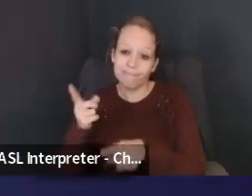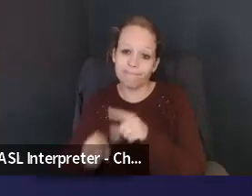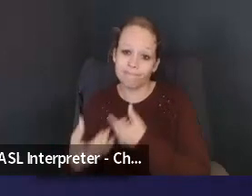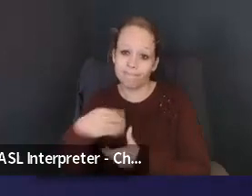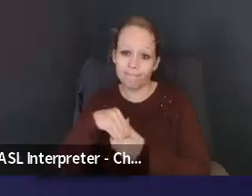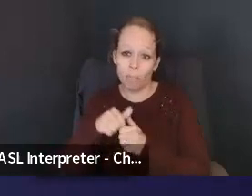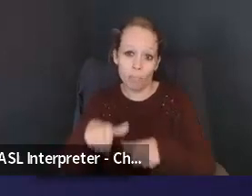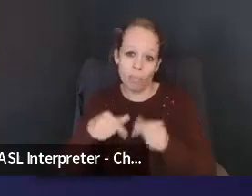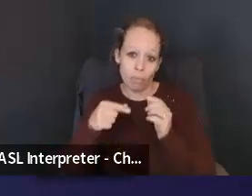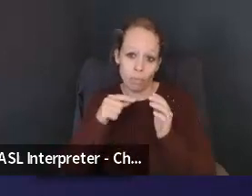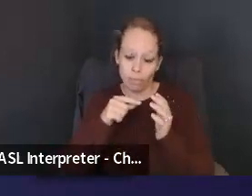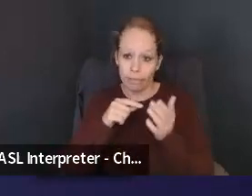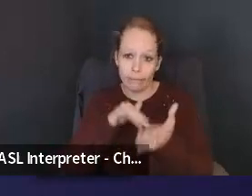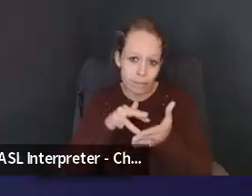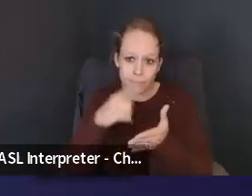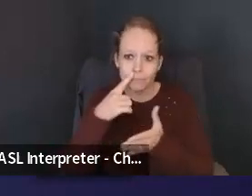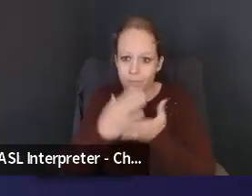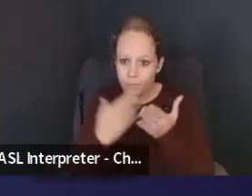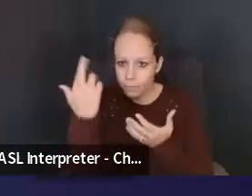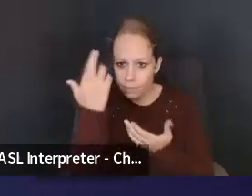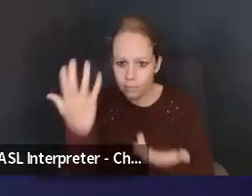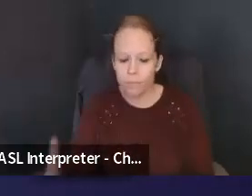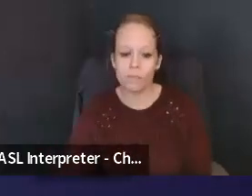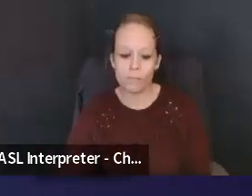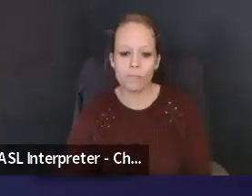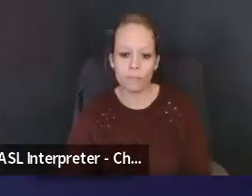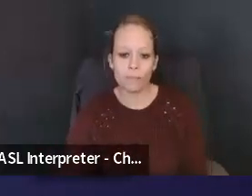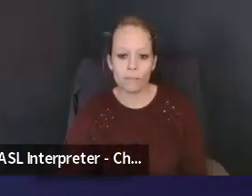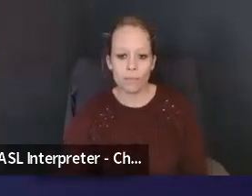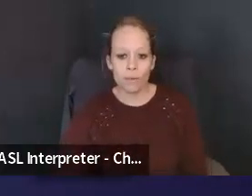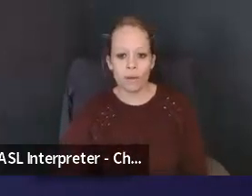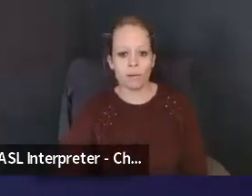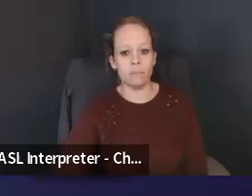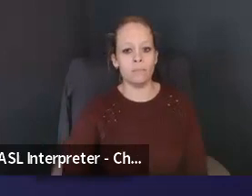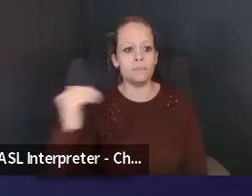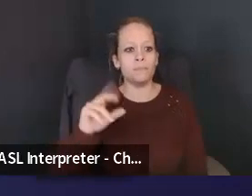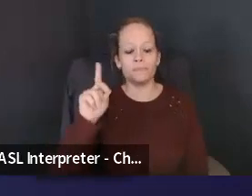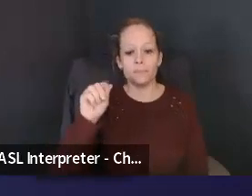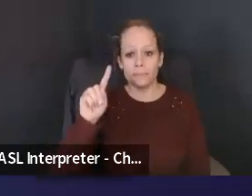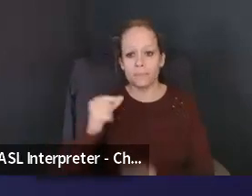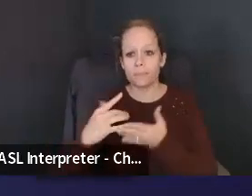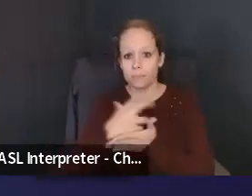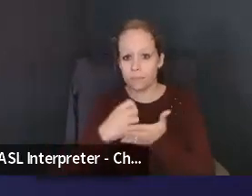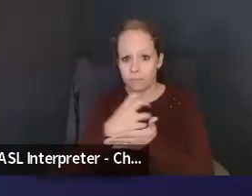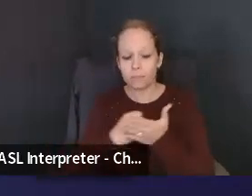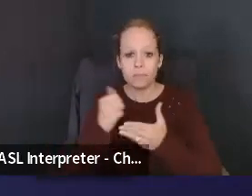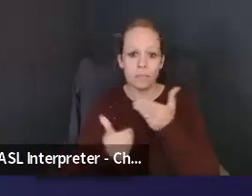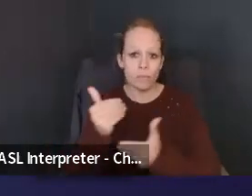or another. Then, the data collection process or how the services laying out every single step of